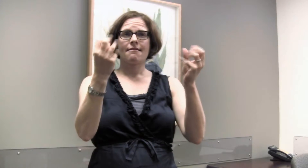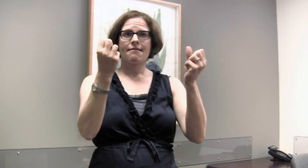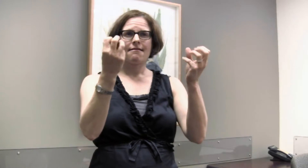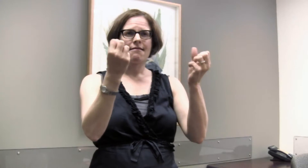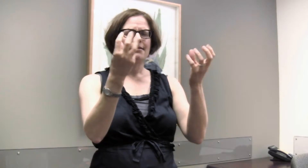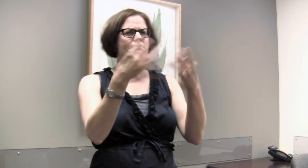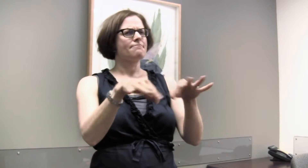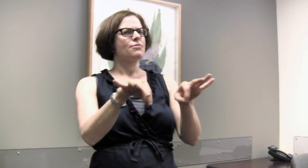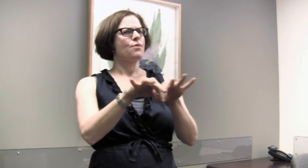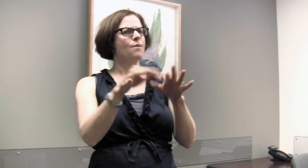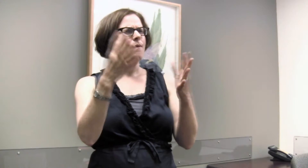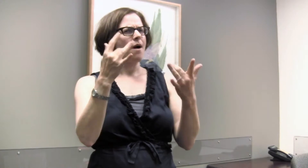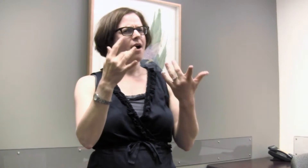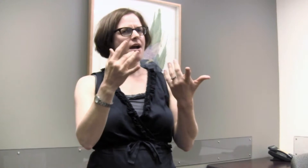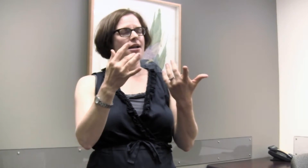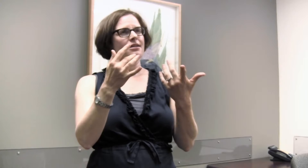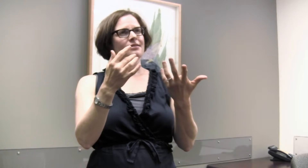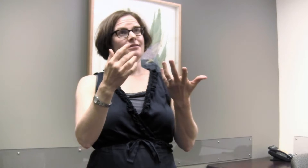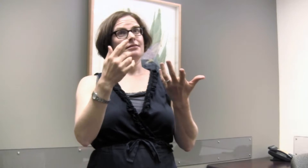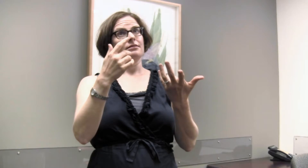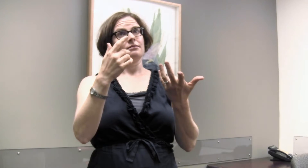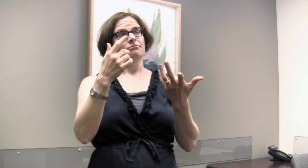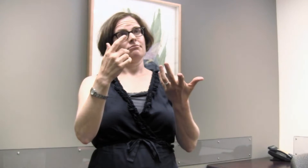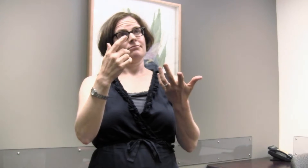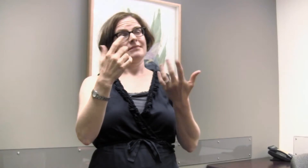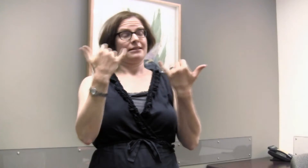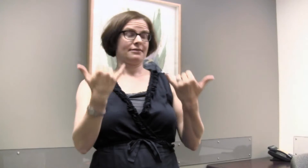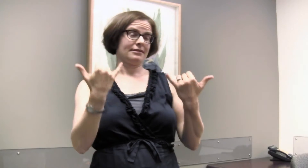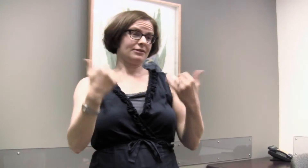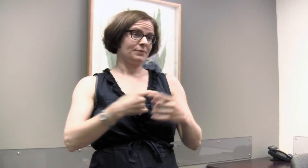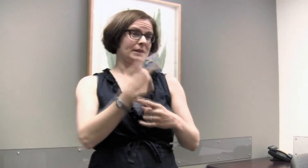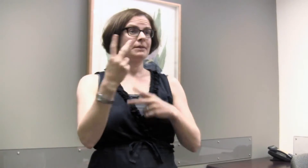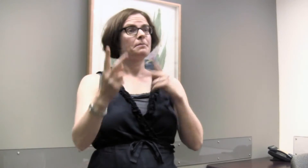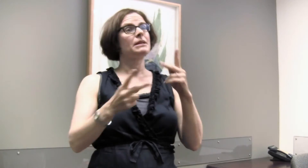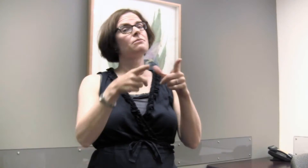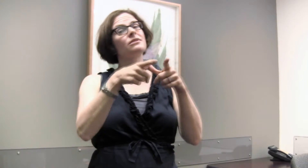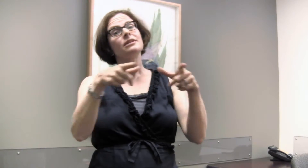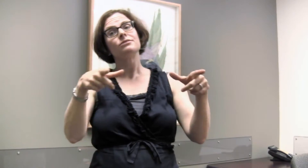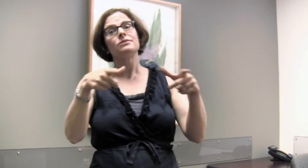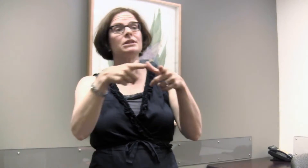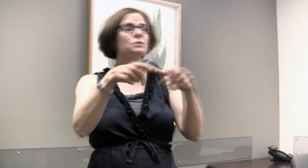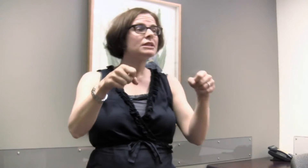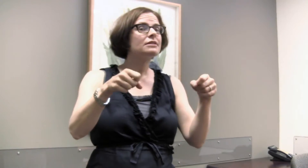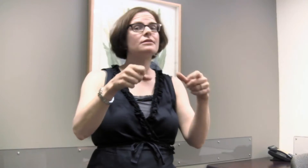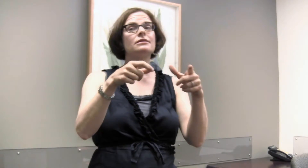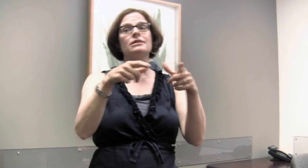We’re recognizing that there’s a great loss that our signed language